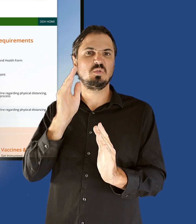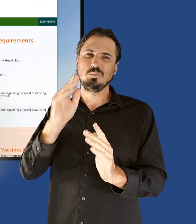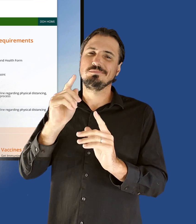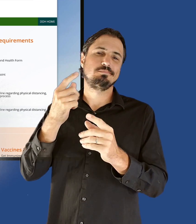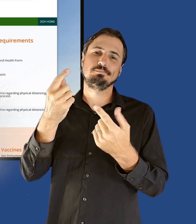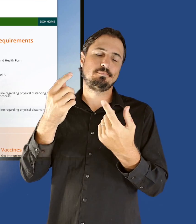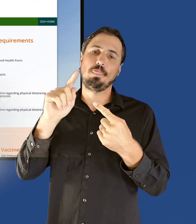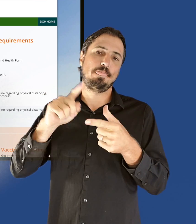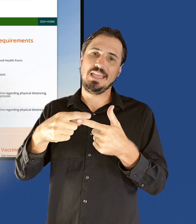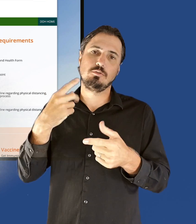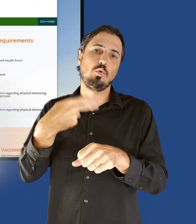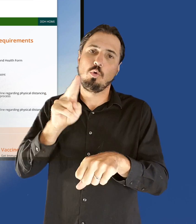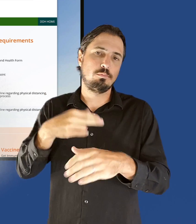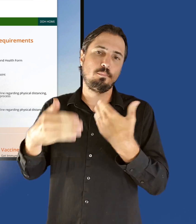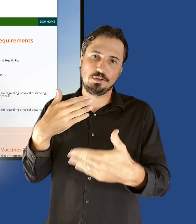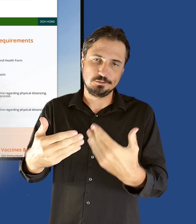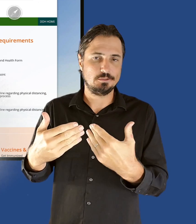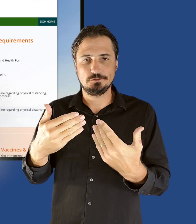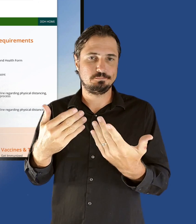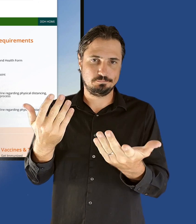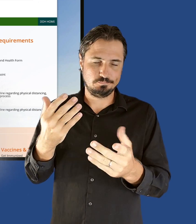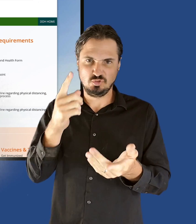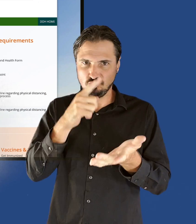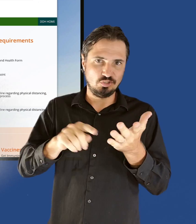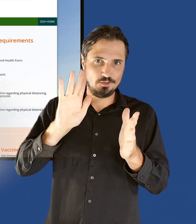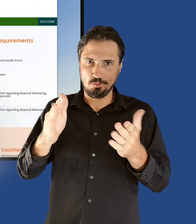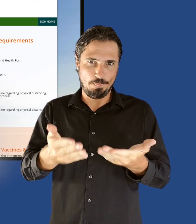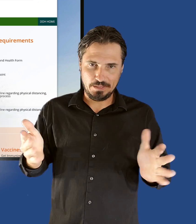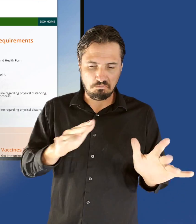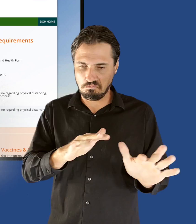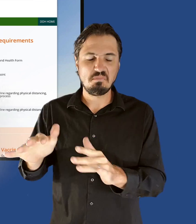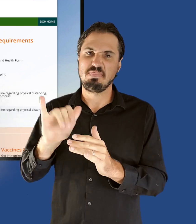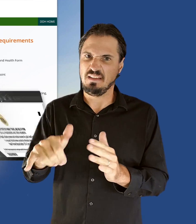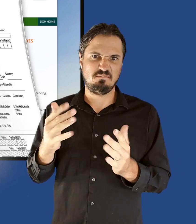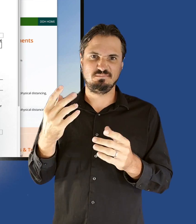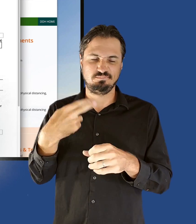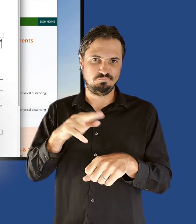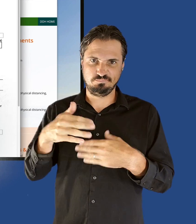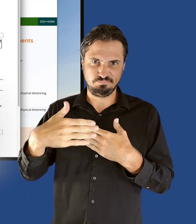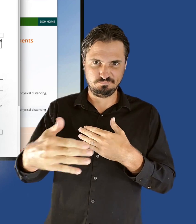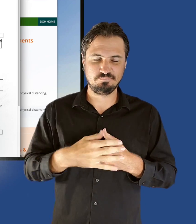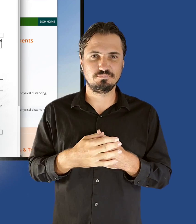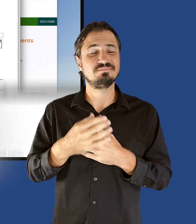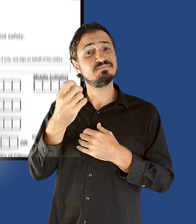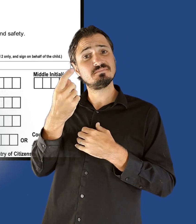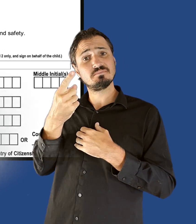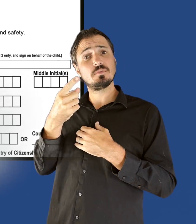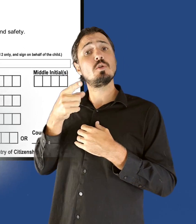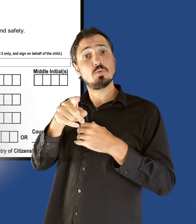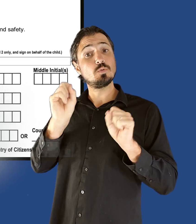To streamline this process, travelers can download and complete the Traveler Health Form prior to arriving to the airport.